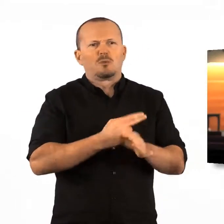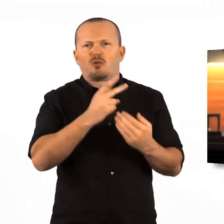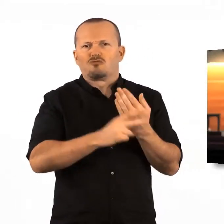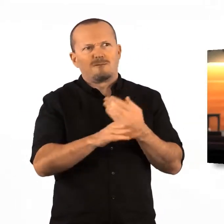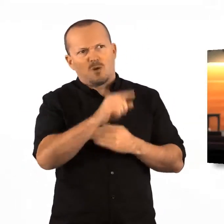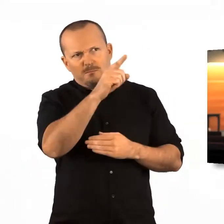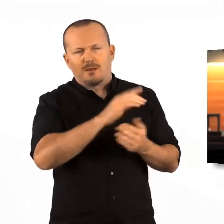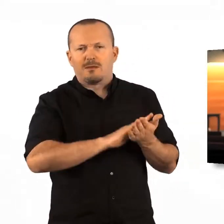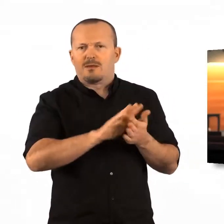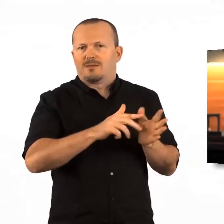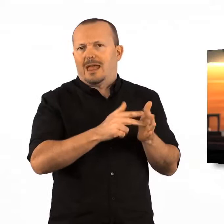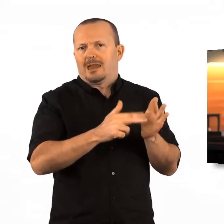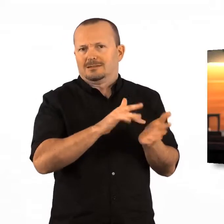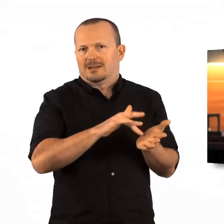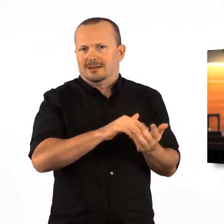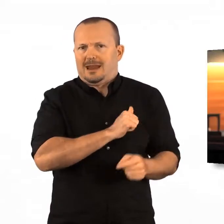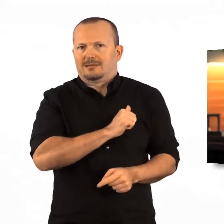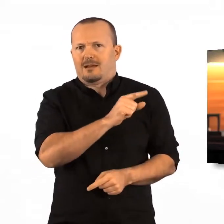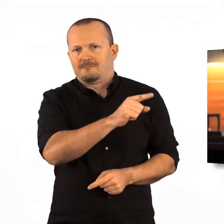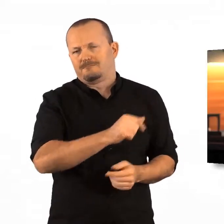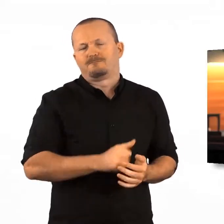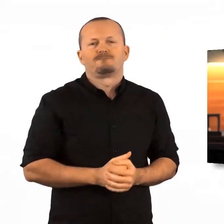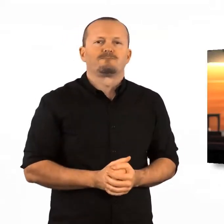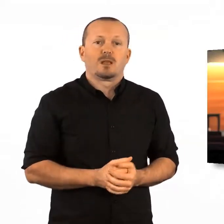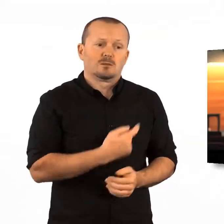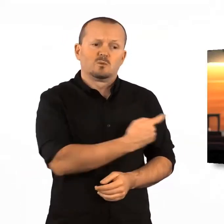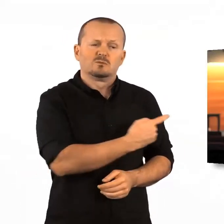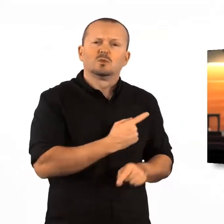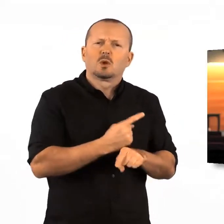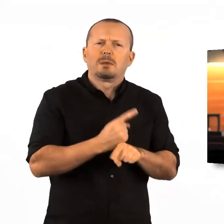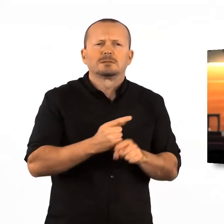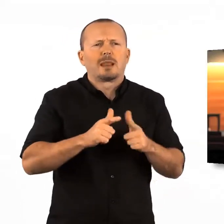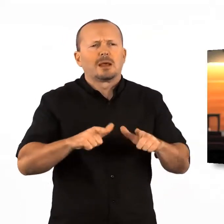programme that comes out of the Hanen Centre in Canada and we were talking about some language